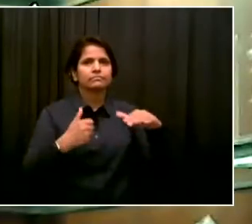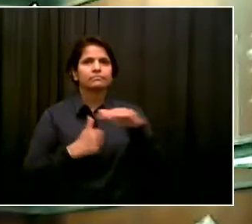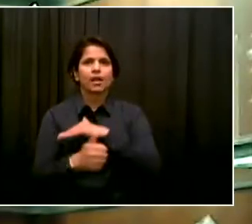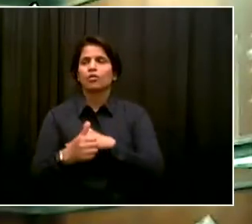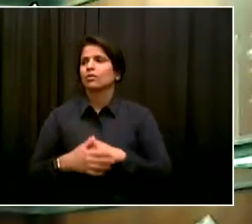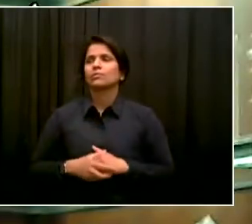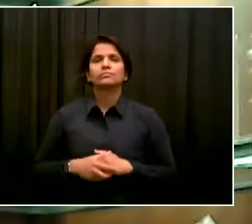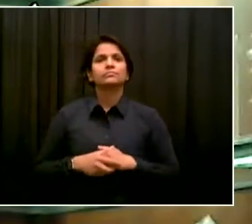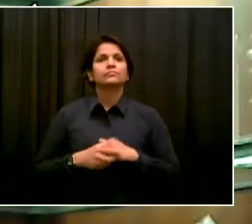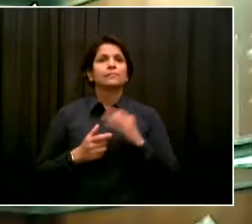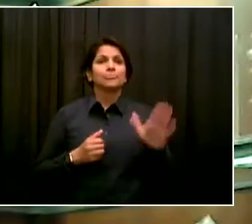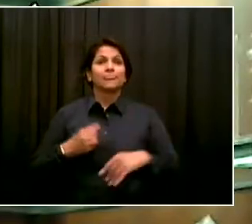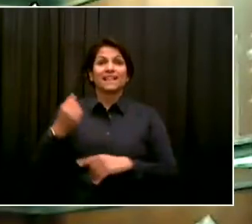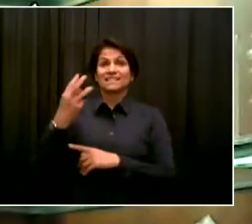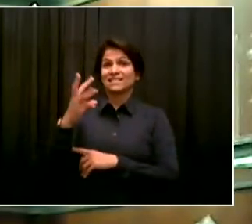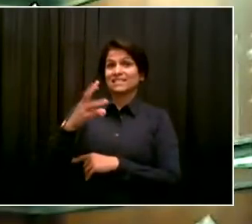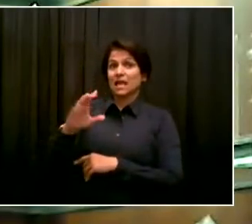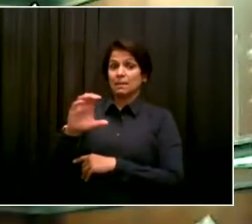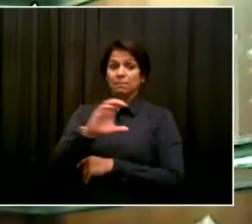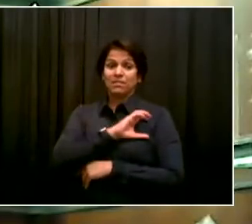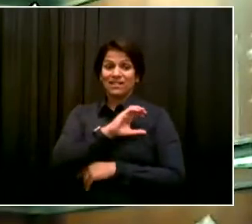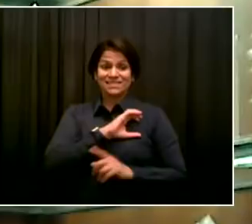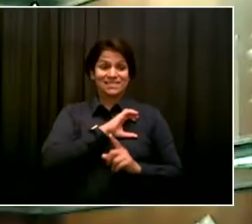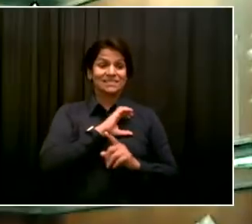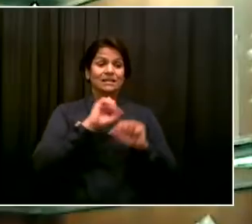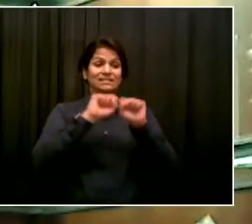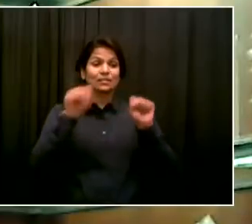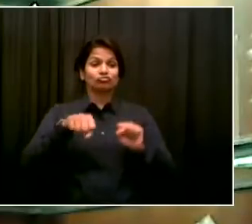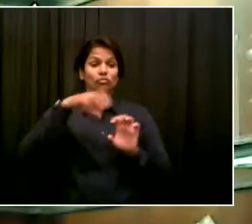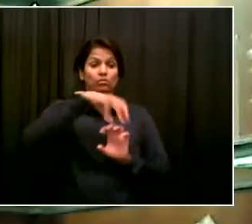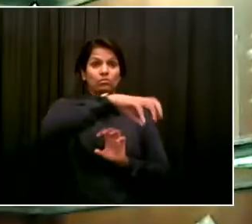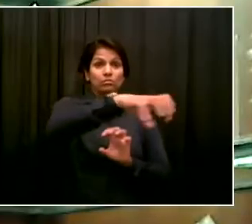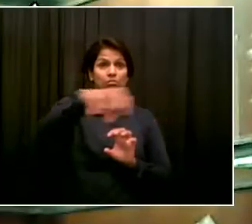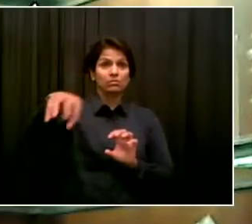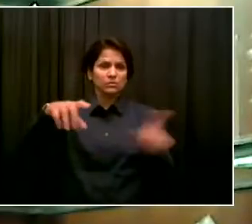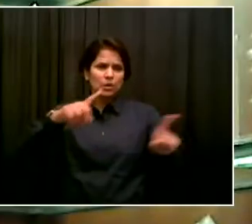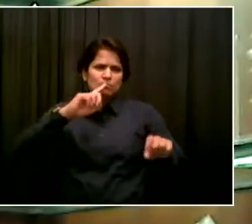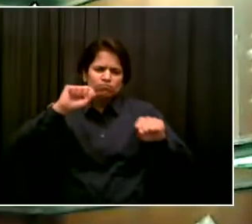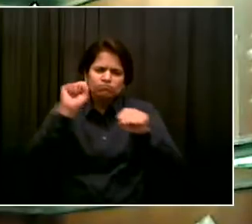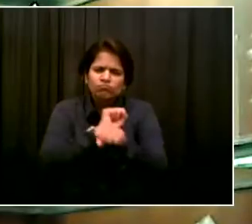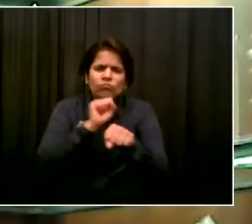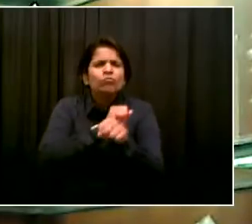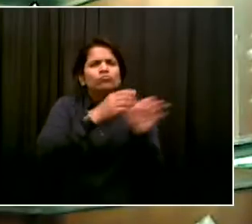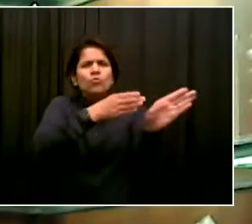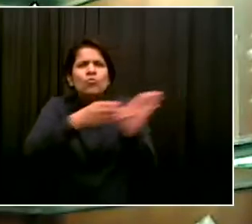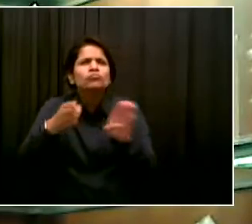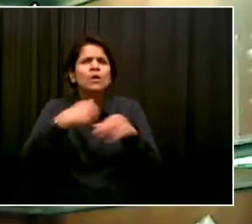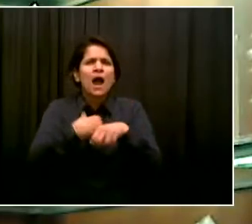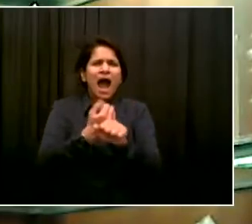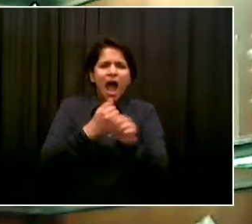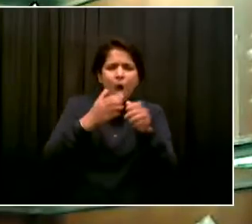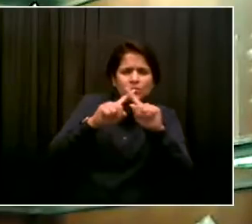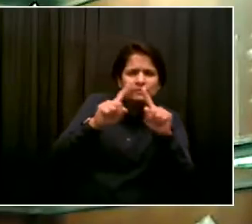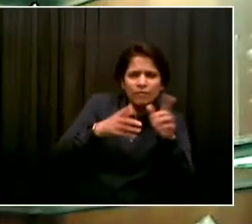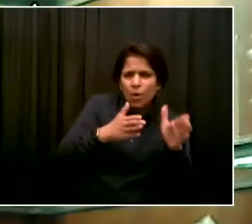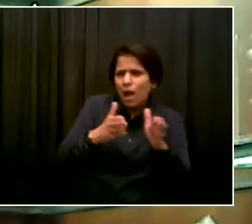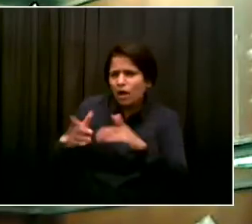I ALSO WANT TO END IN TALKING ABOUT THE 116 PRECINCT TODAY.